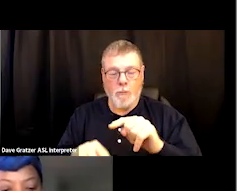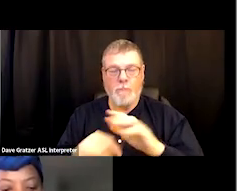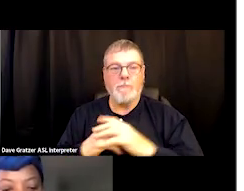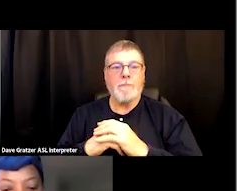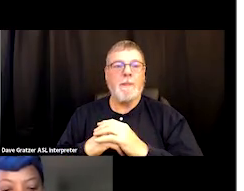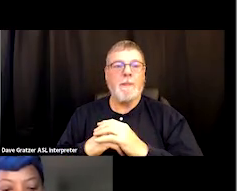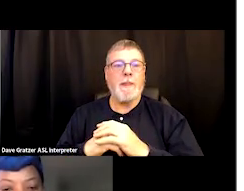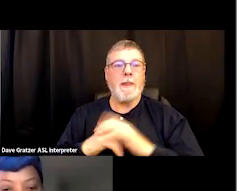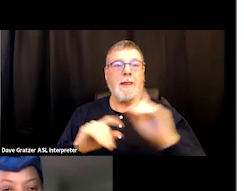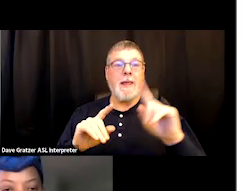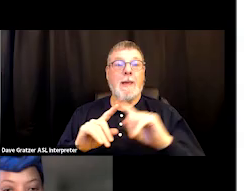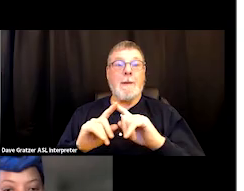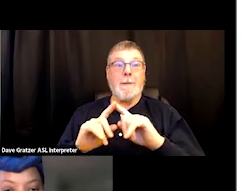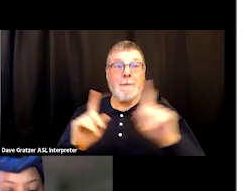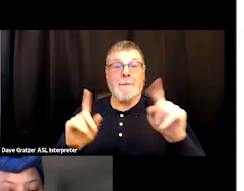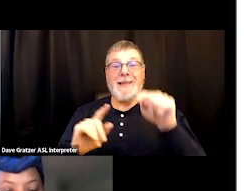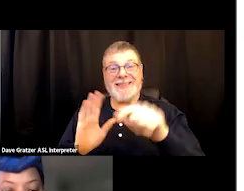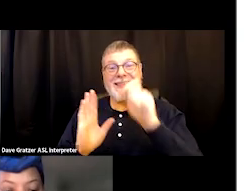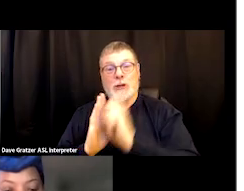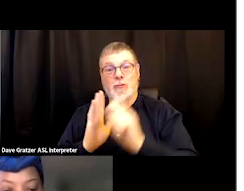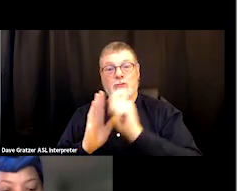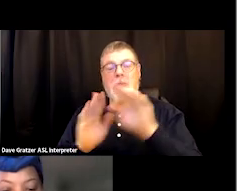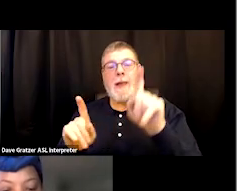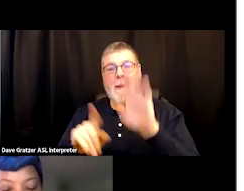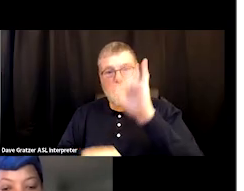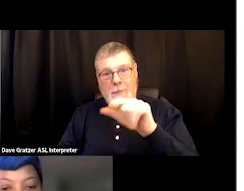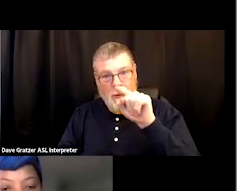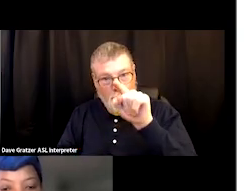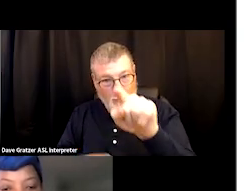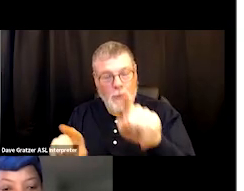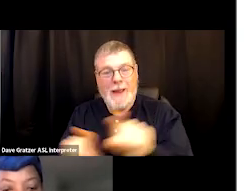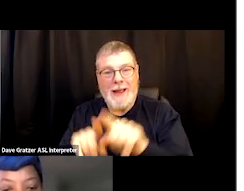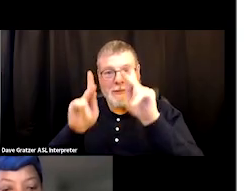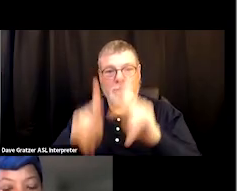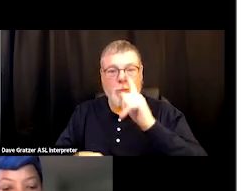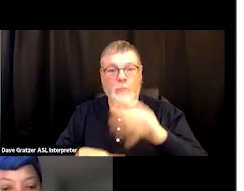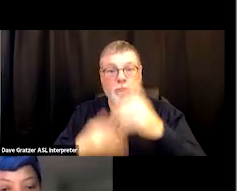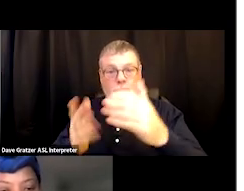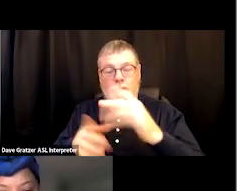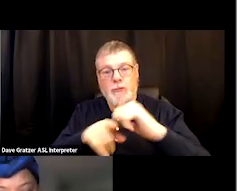This is written by you as the SOAR-trained service provider and the person's representative.